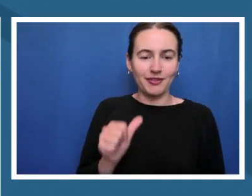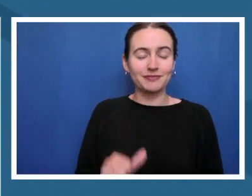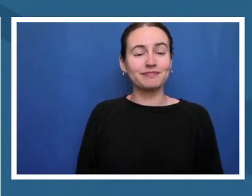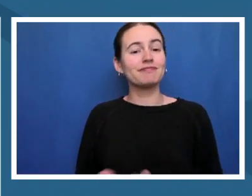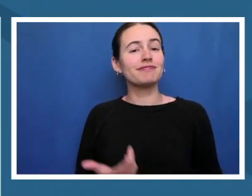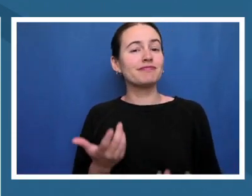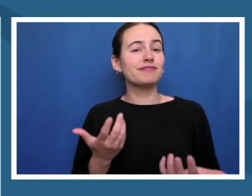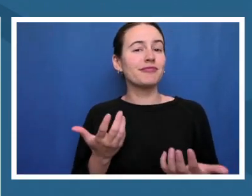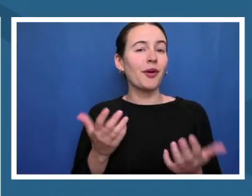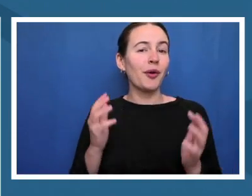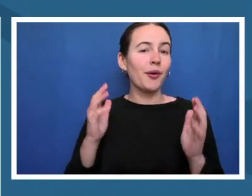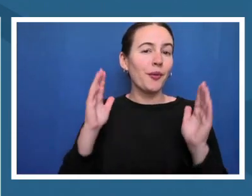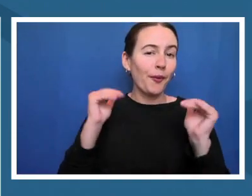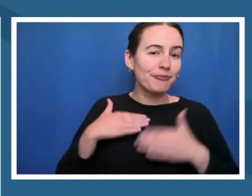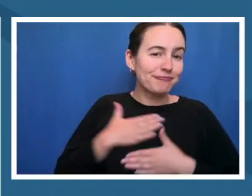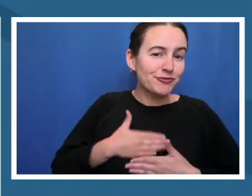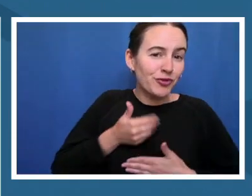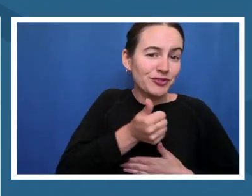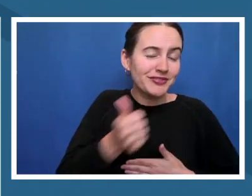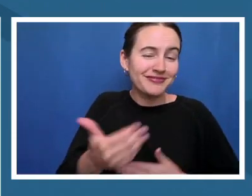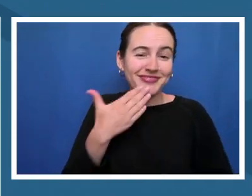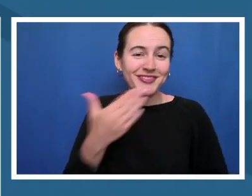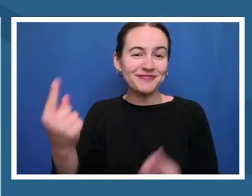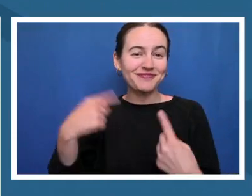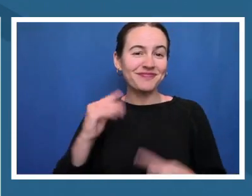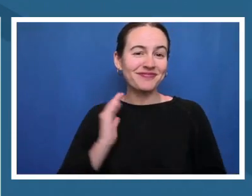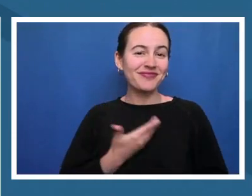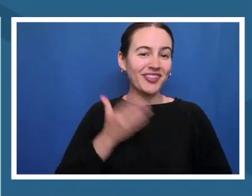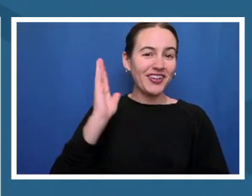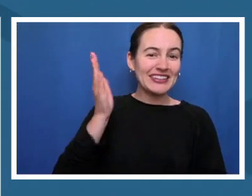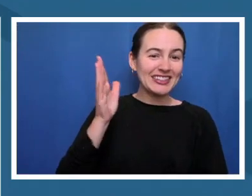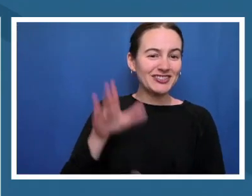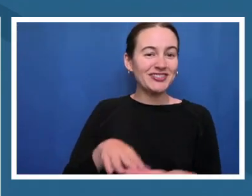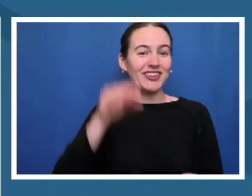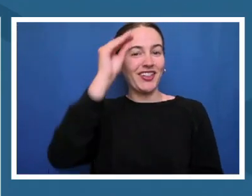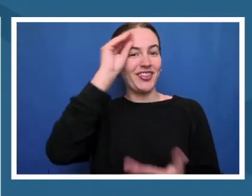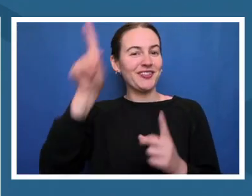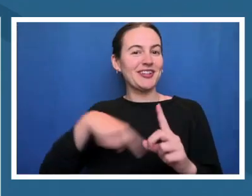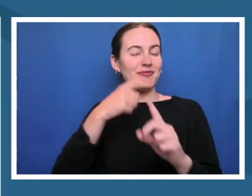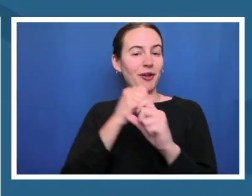you so much for attending our session